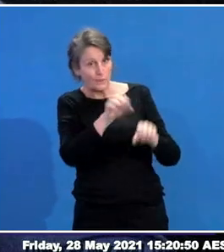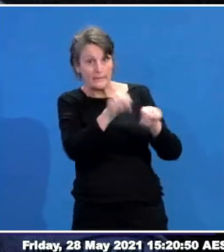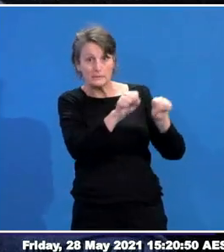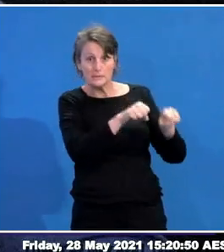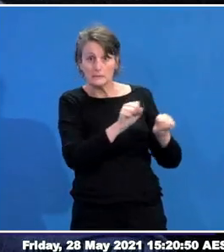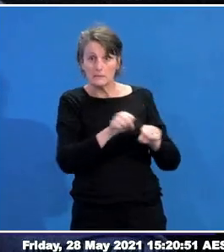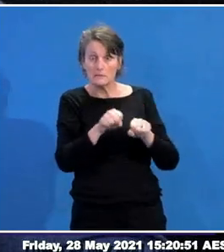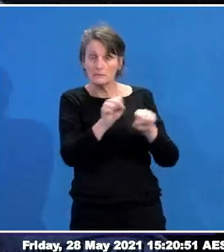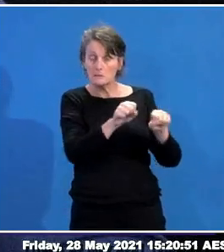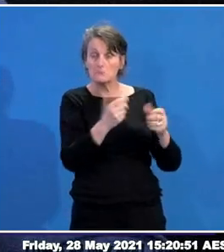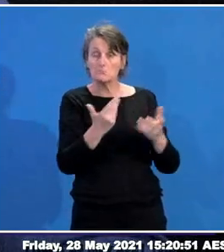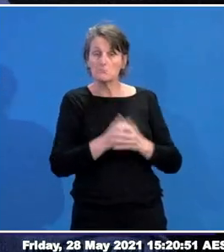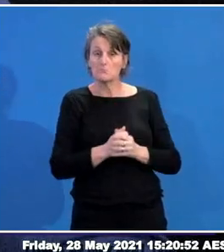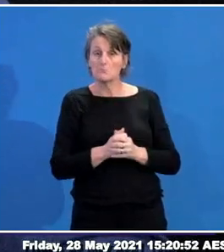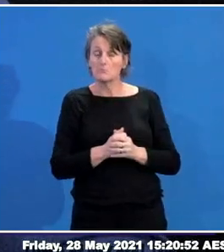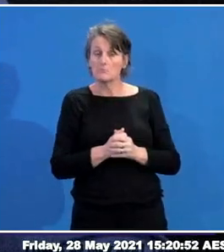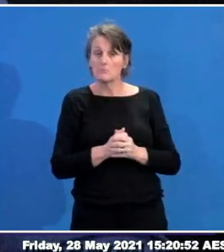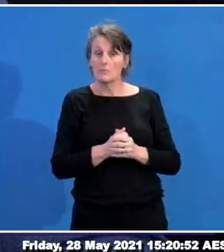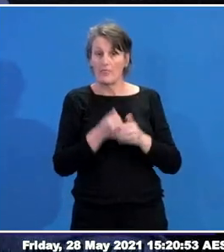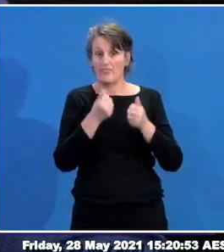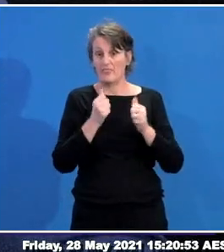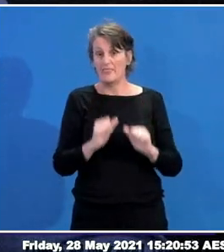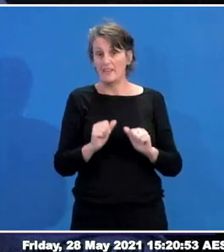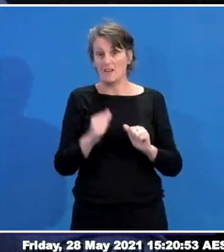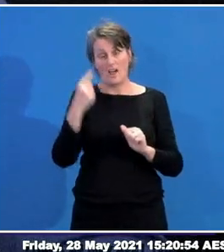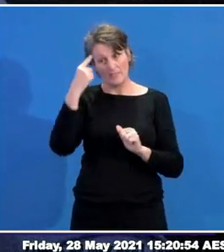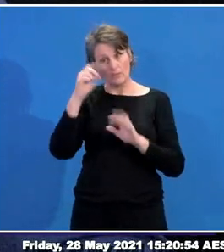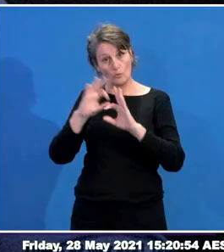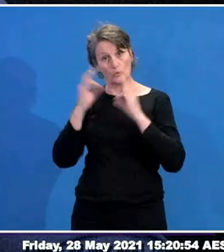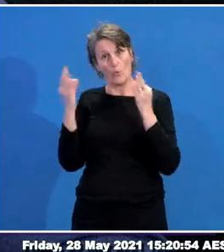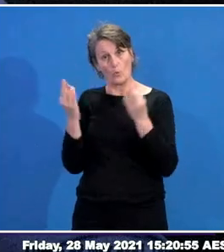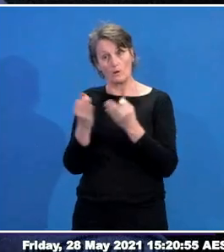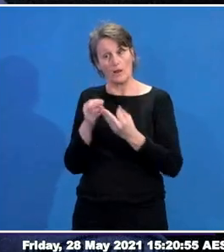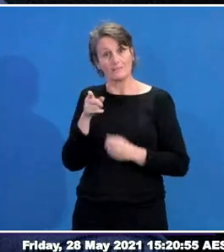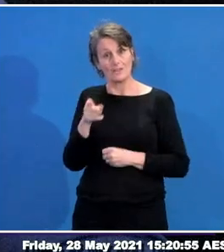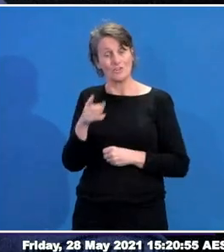there are a set of issues for the provider in that circumstance about how they